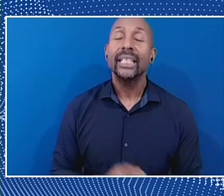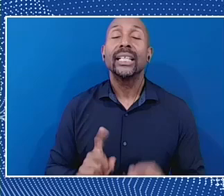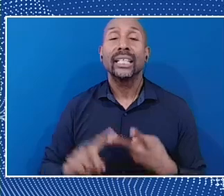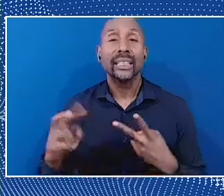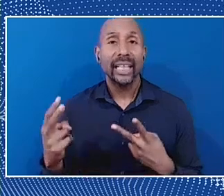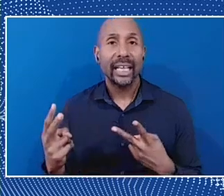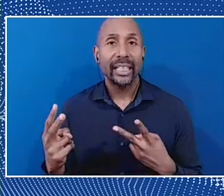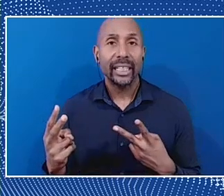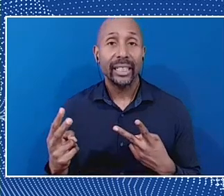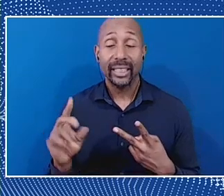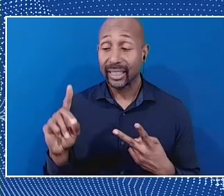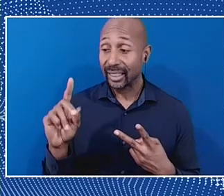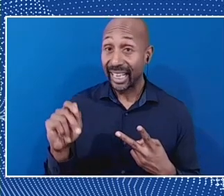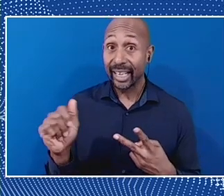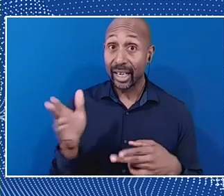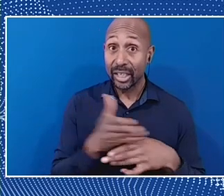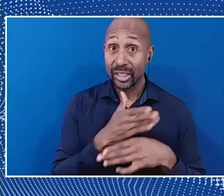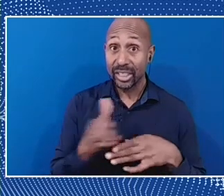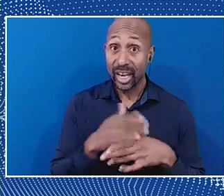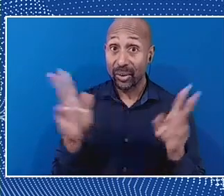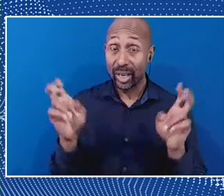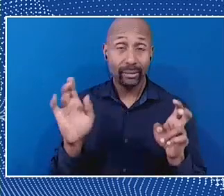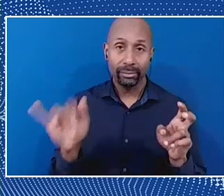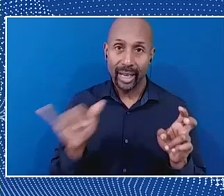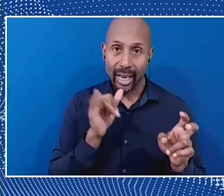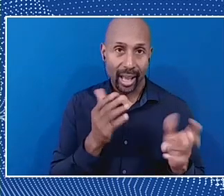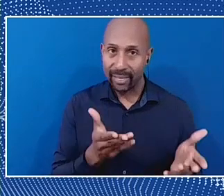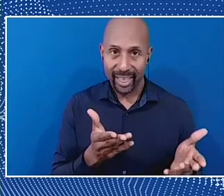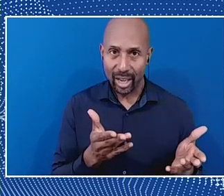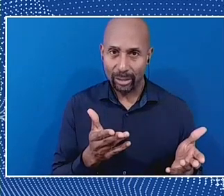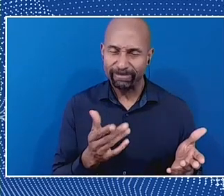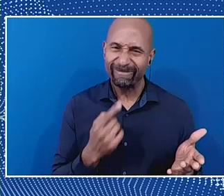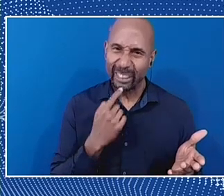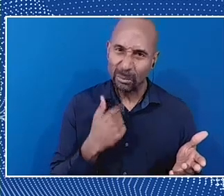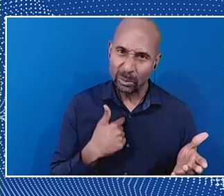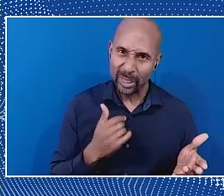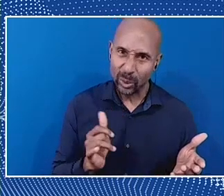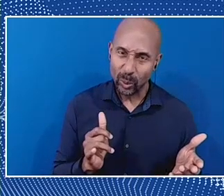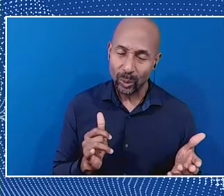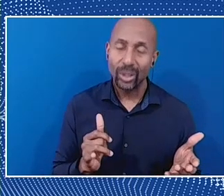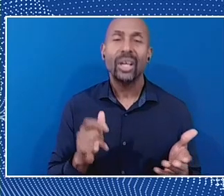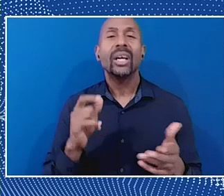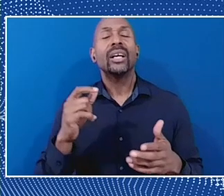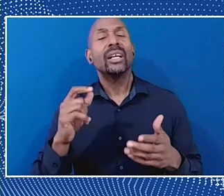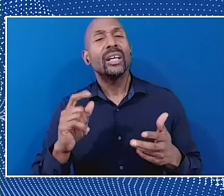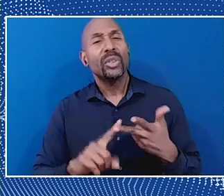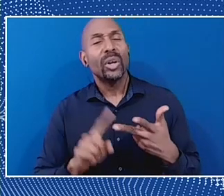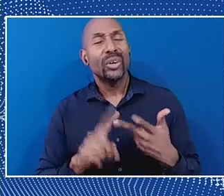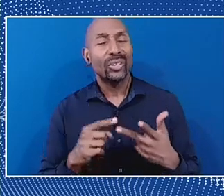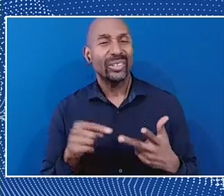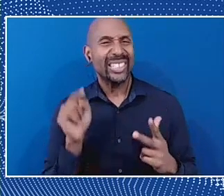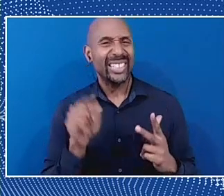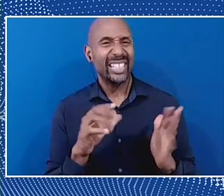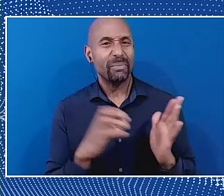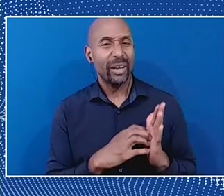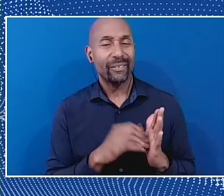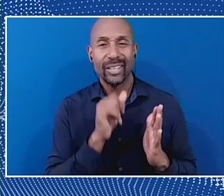data sharing, and I just think this is not robust enough and does not show enough